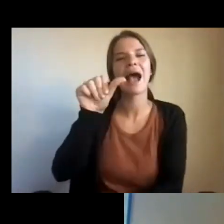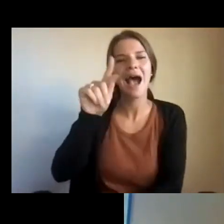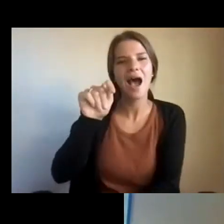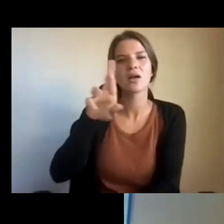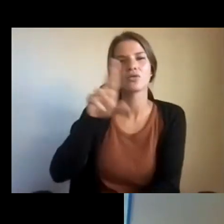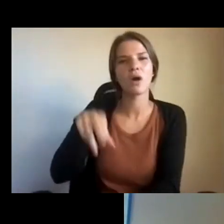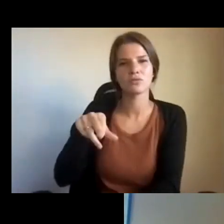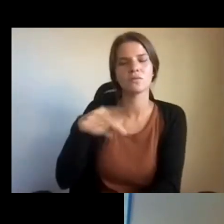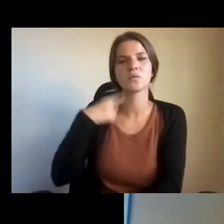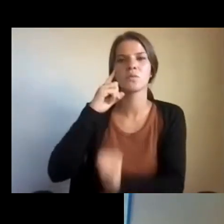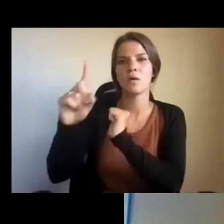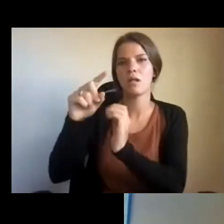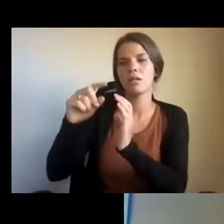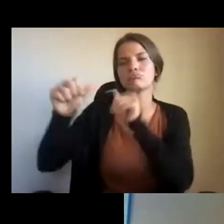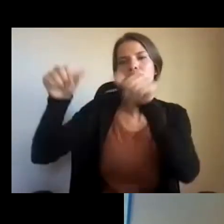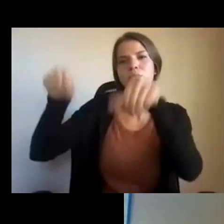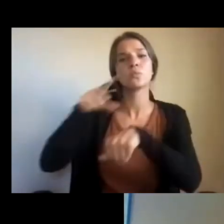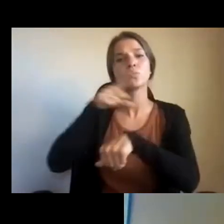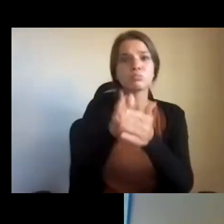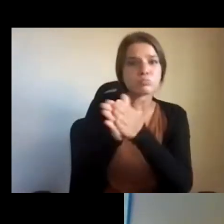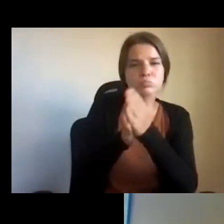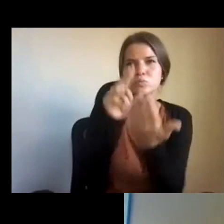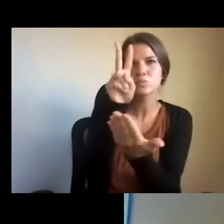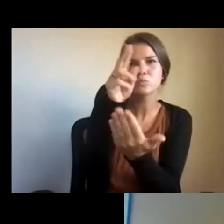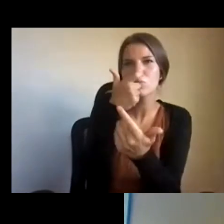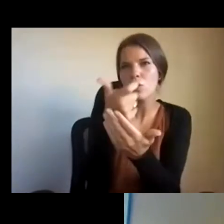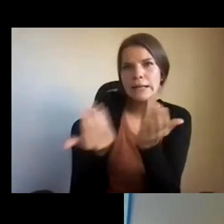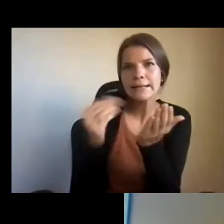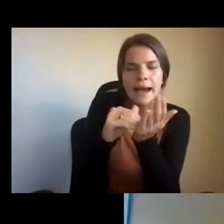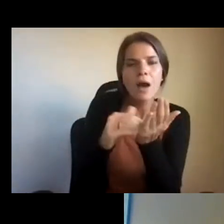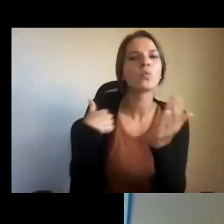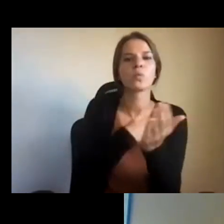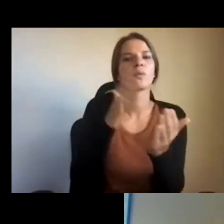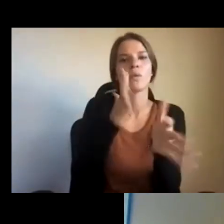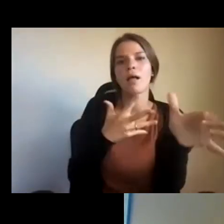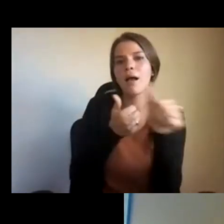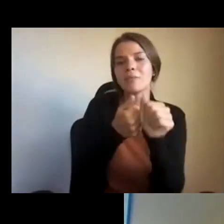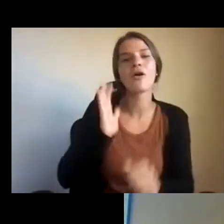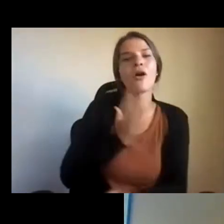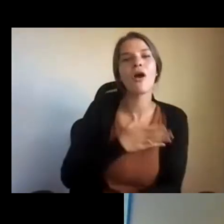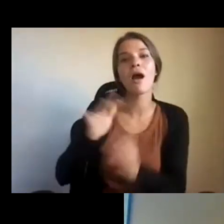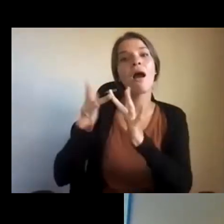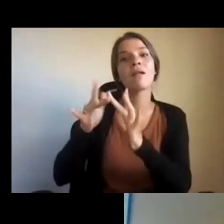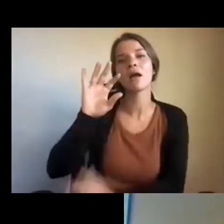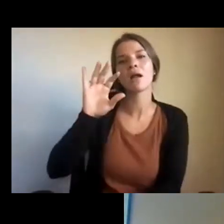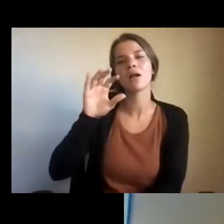want to review the recording. As well, will update the FAQ on the COVID-19 resources page.